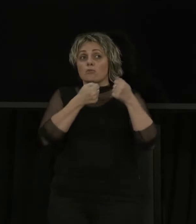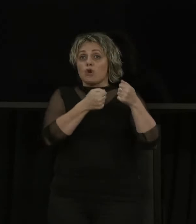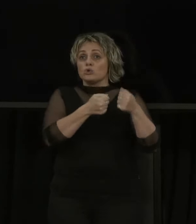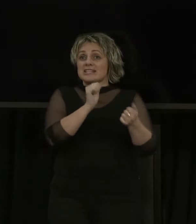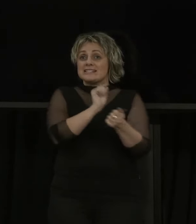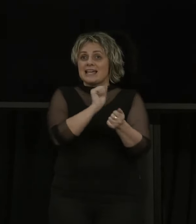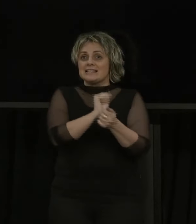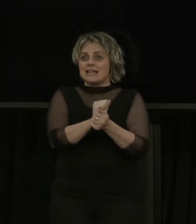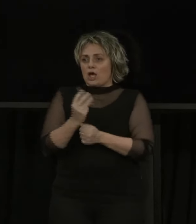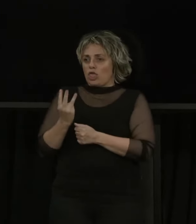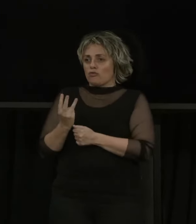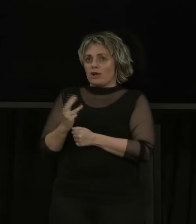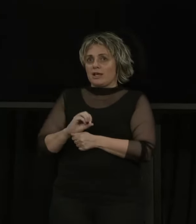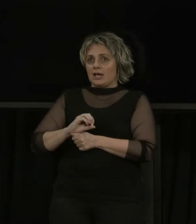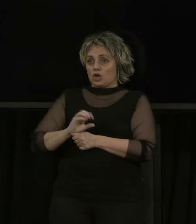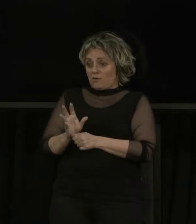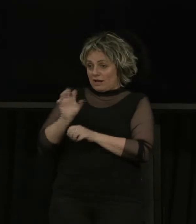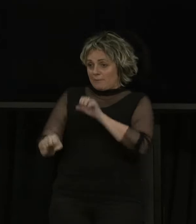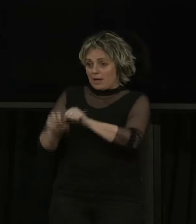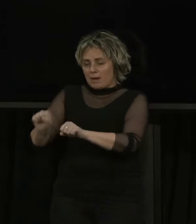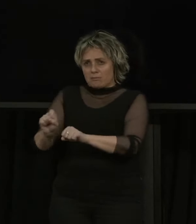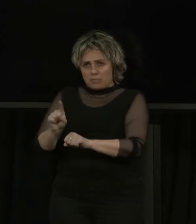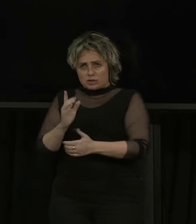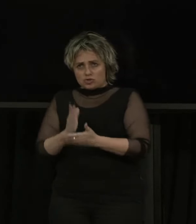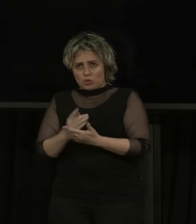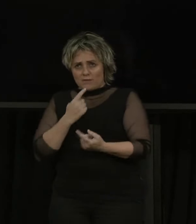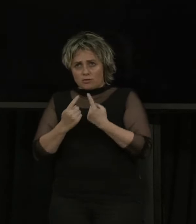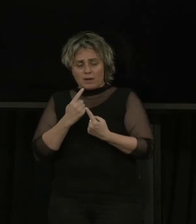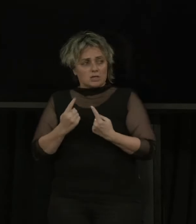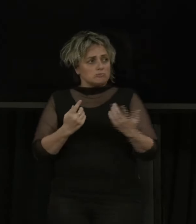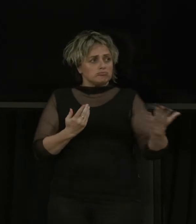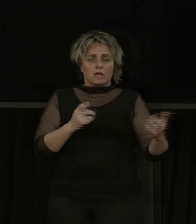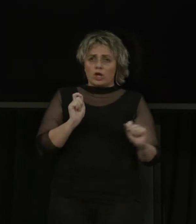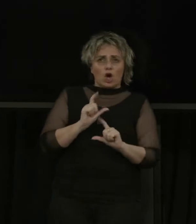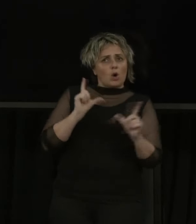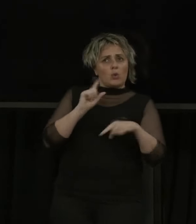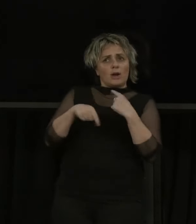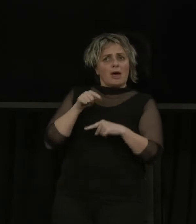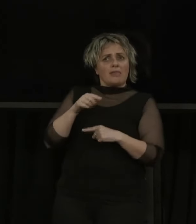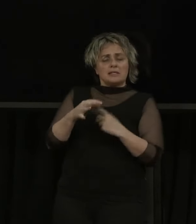circulating on social media